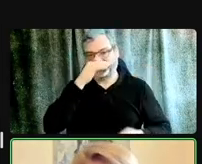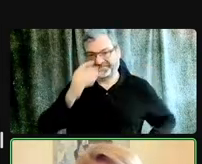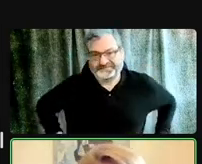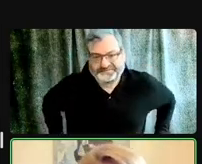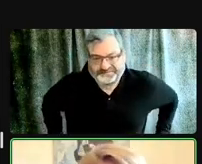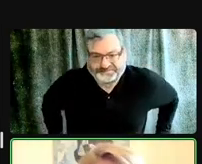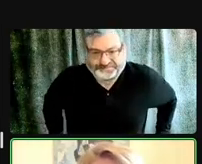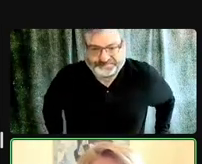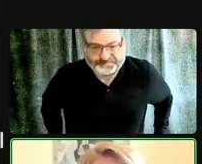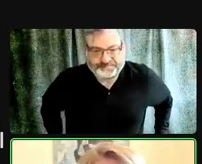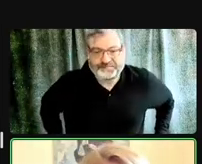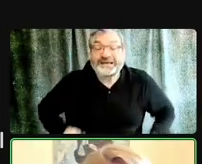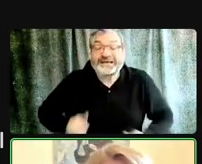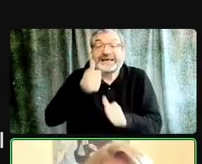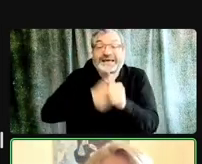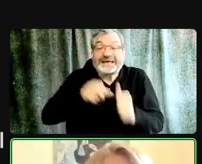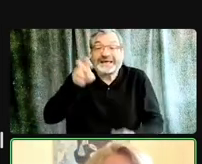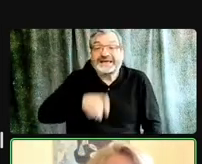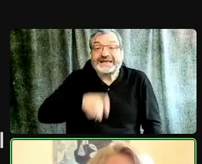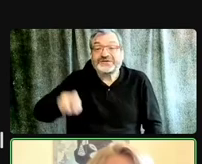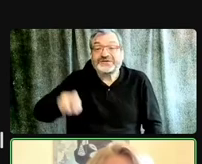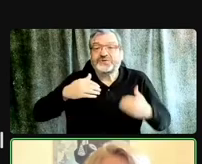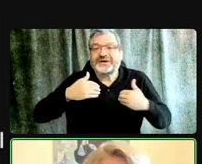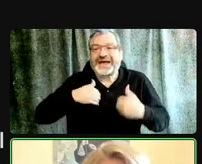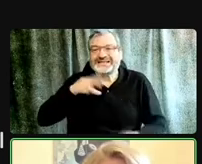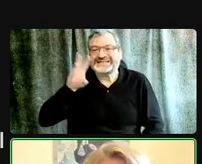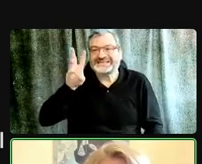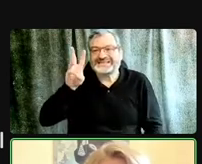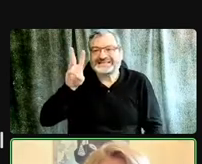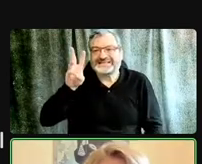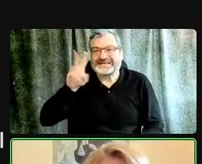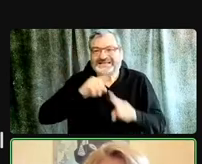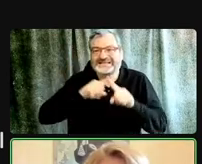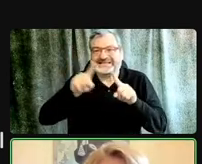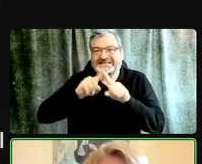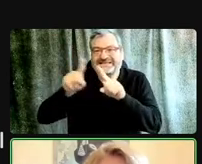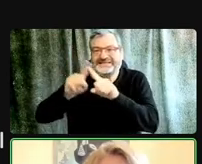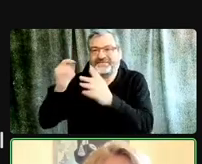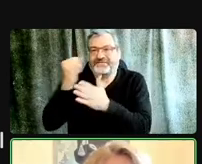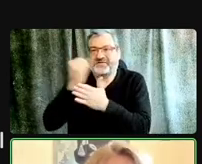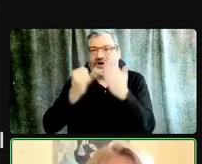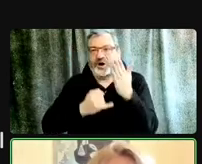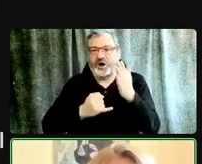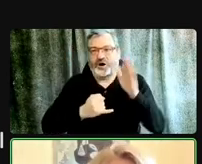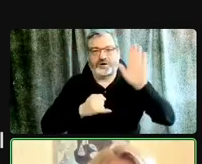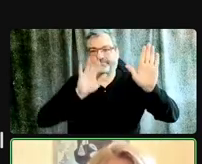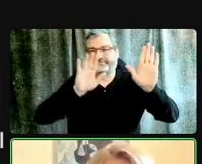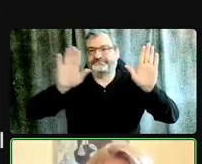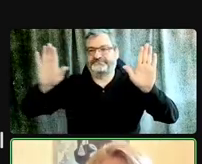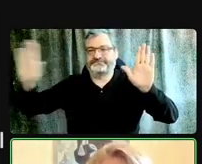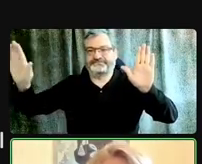works of art that are hanging in our galleries. And this one is Georgia O'Keefe's Poppy.